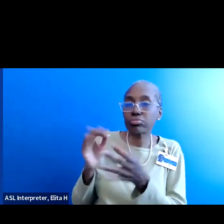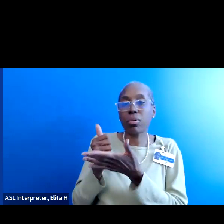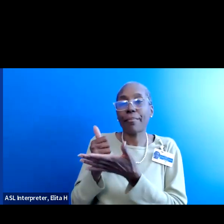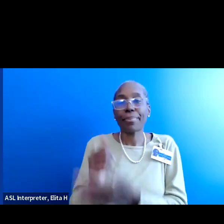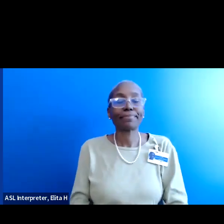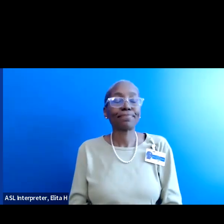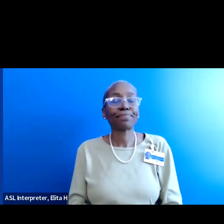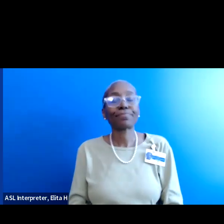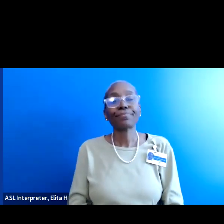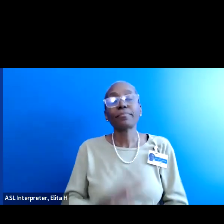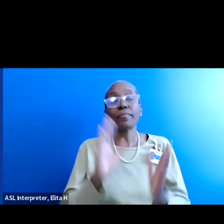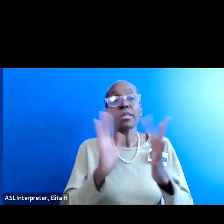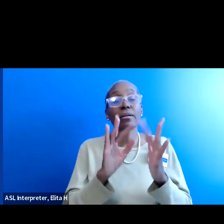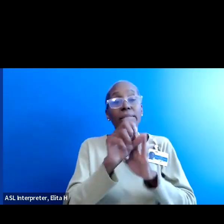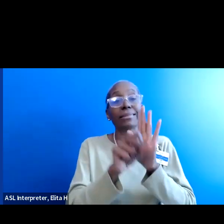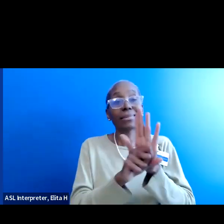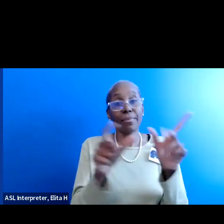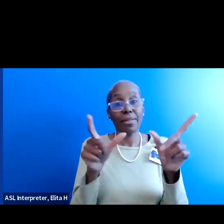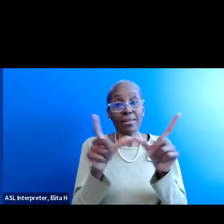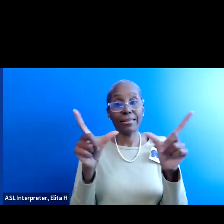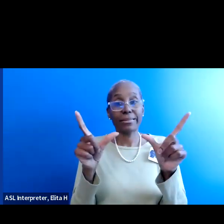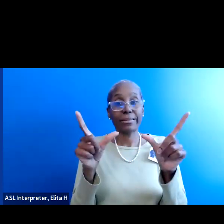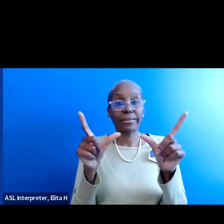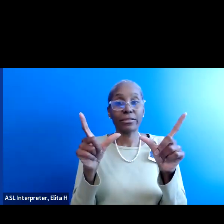You could contact your state licensing and certification agency, that survey